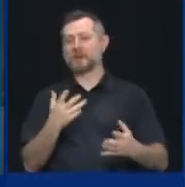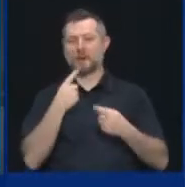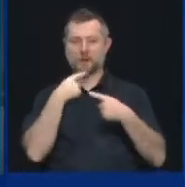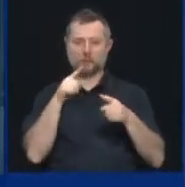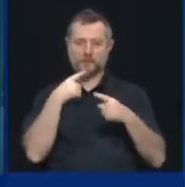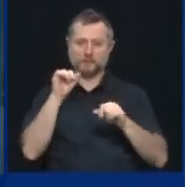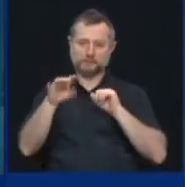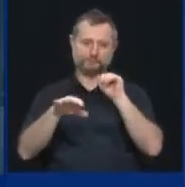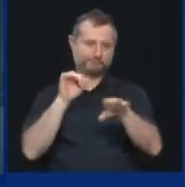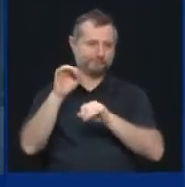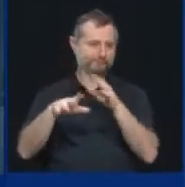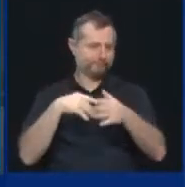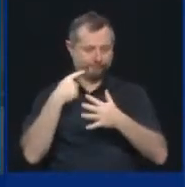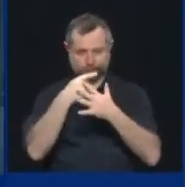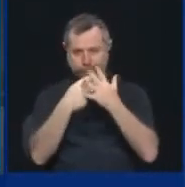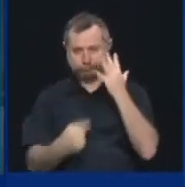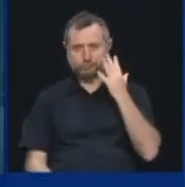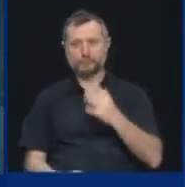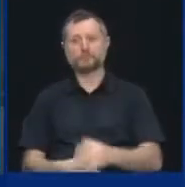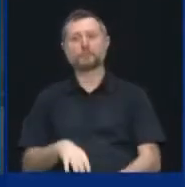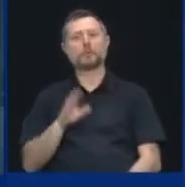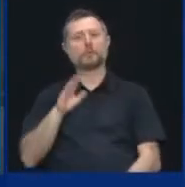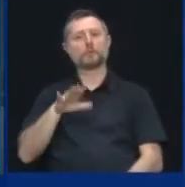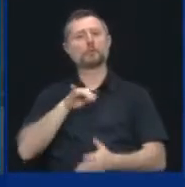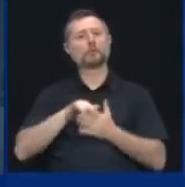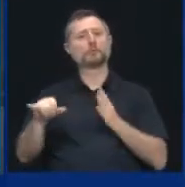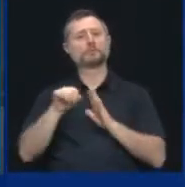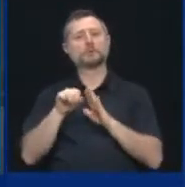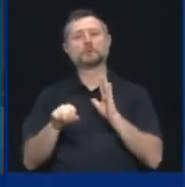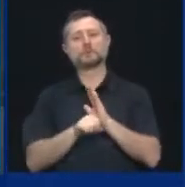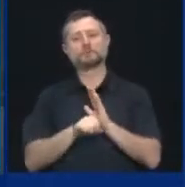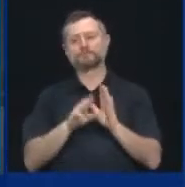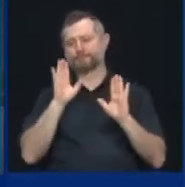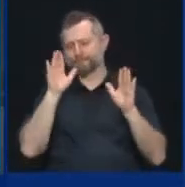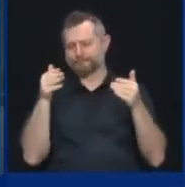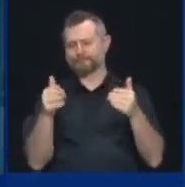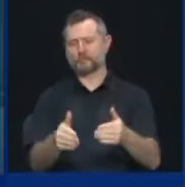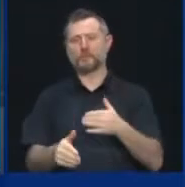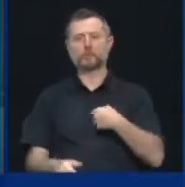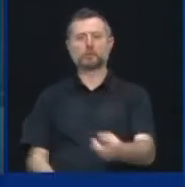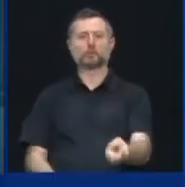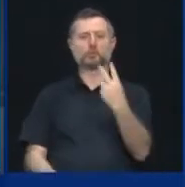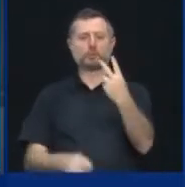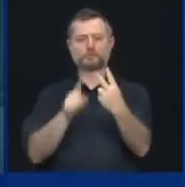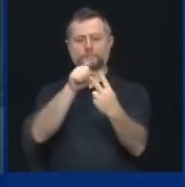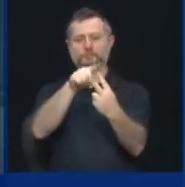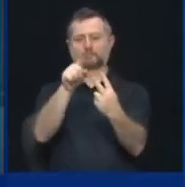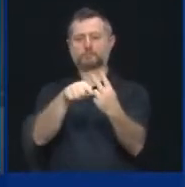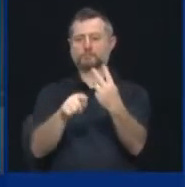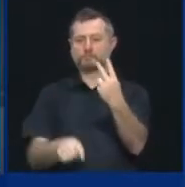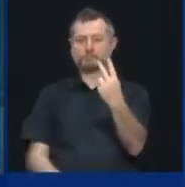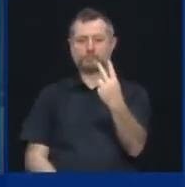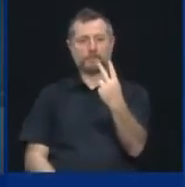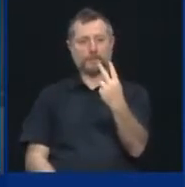WE HAVE A LOT OF ANNOUNCEMENTS TODAY SO LET US GET INTO IT.